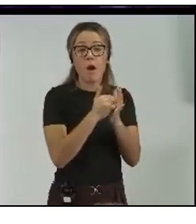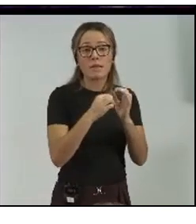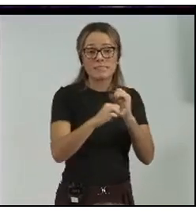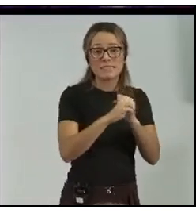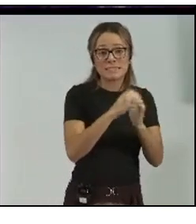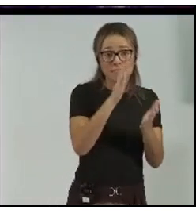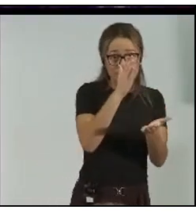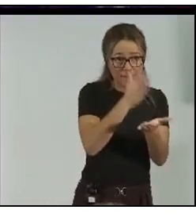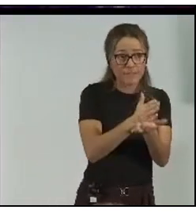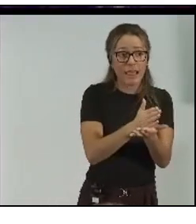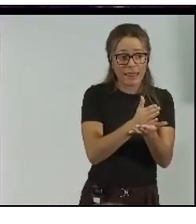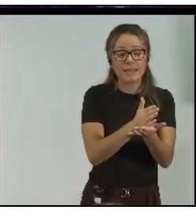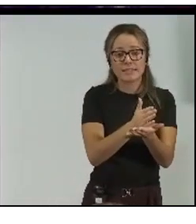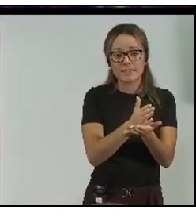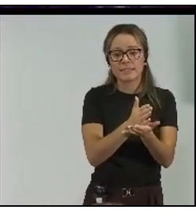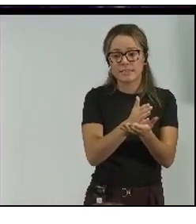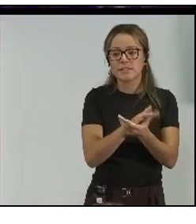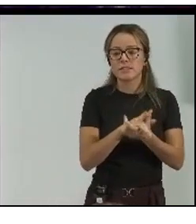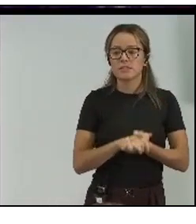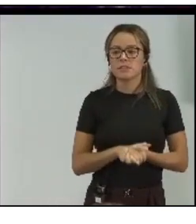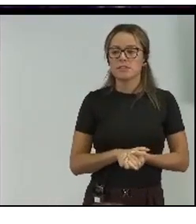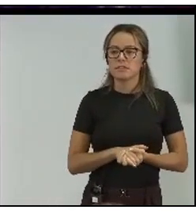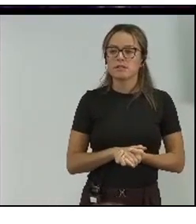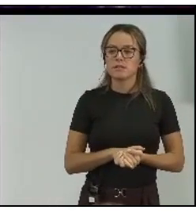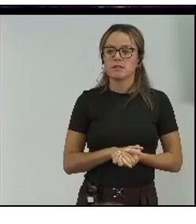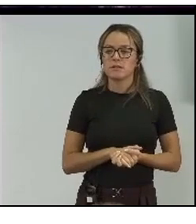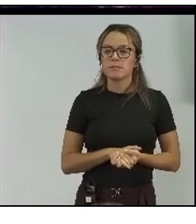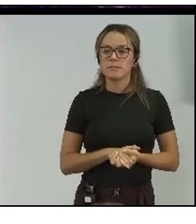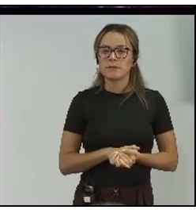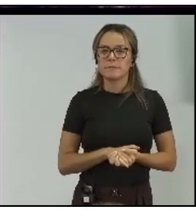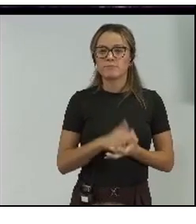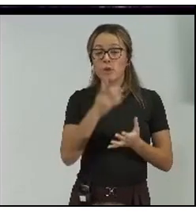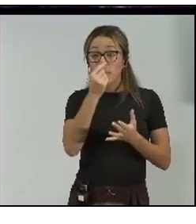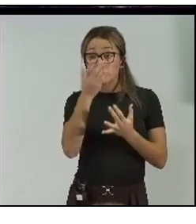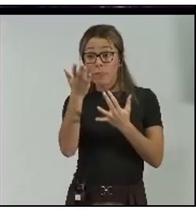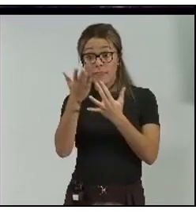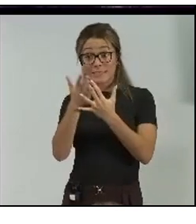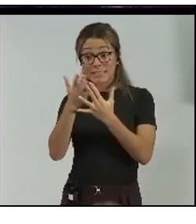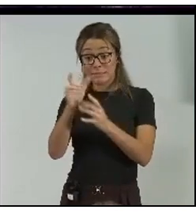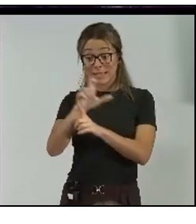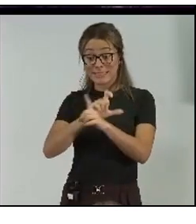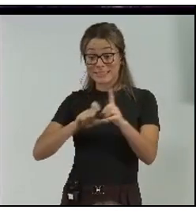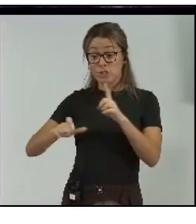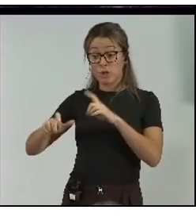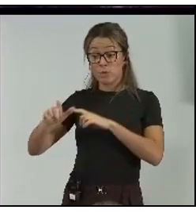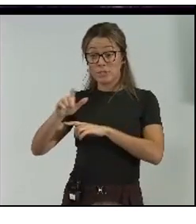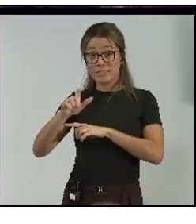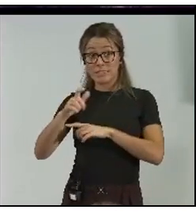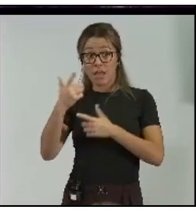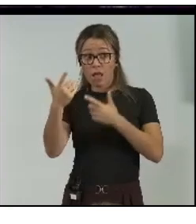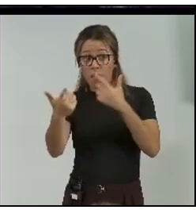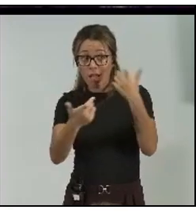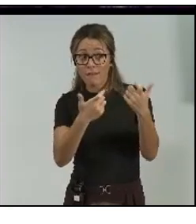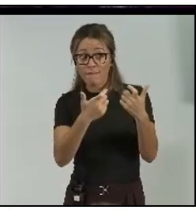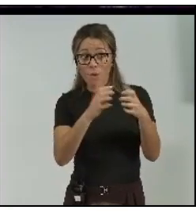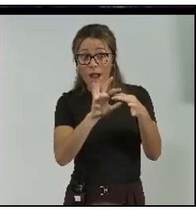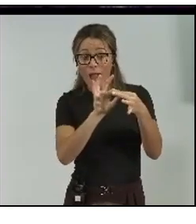And I guess that also points to where the accessibility community may be looking for allies that it may not, may not have thought of before necessarily that the marketing may